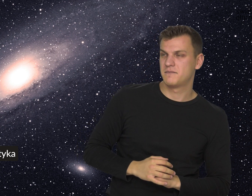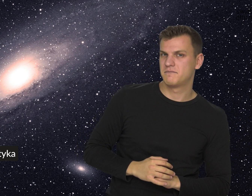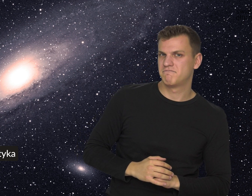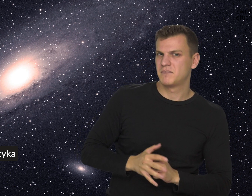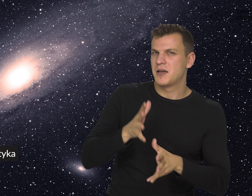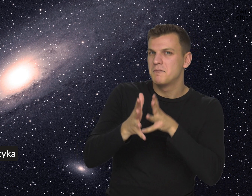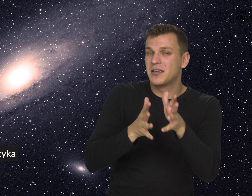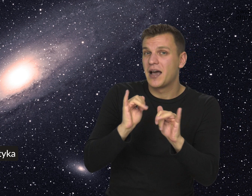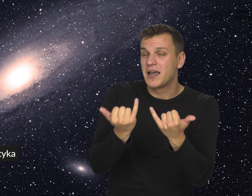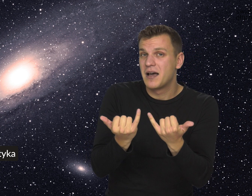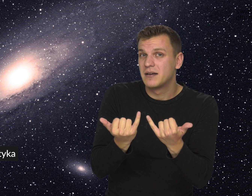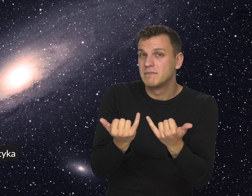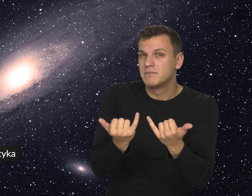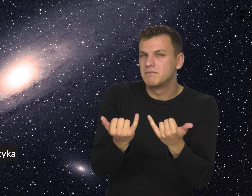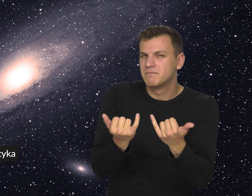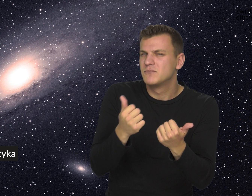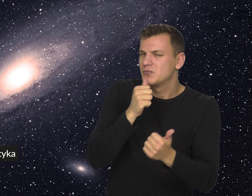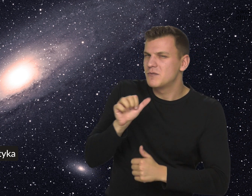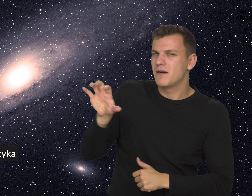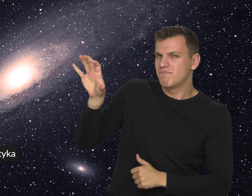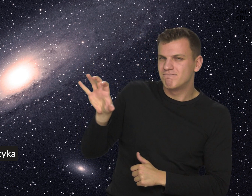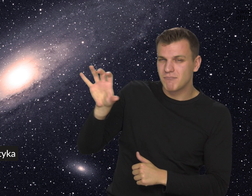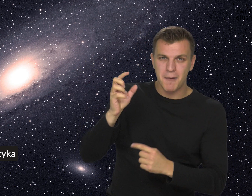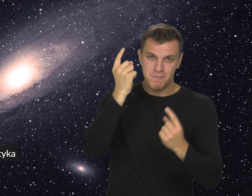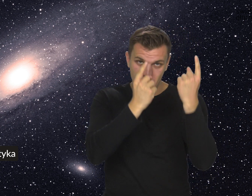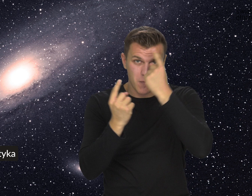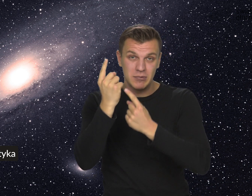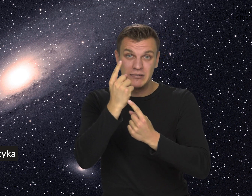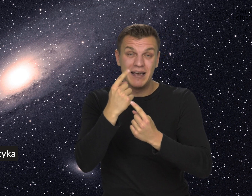Again, look at an image – how would you represent it?